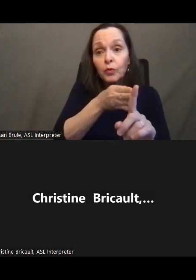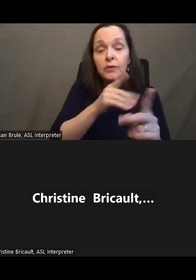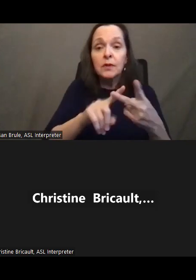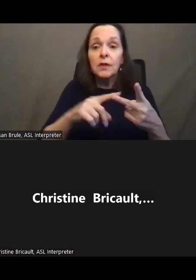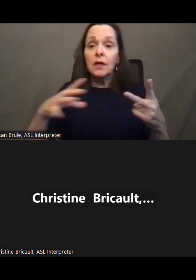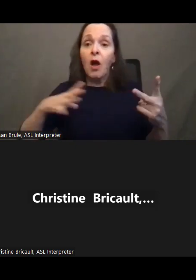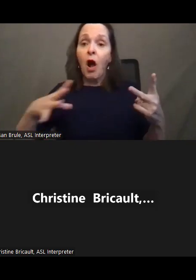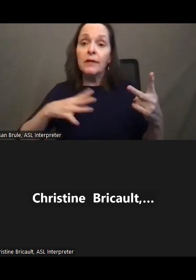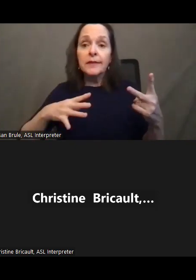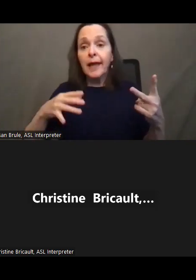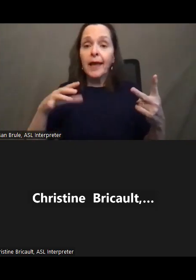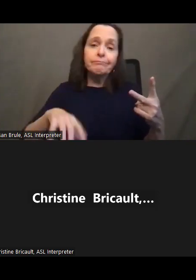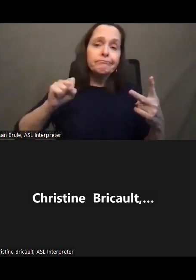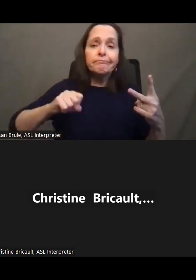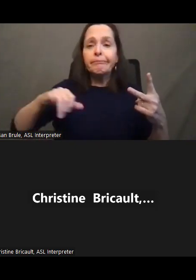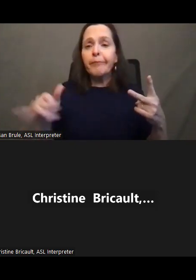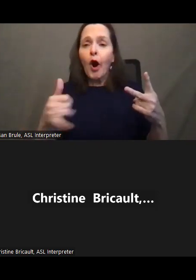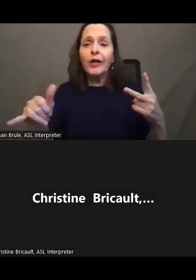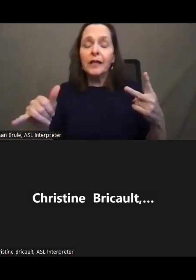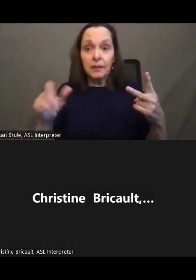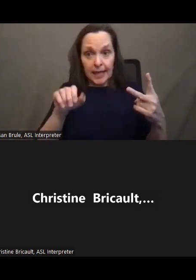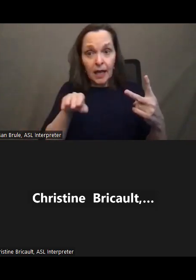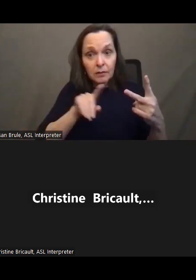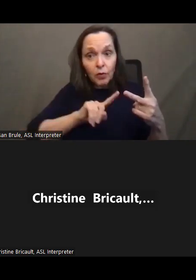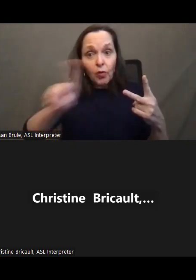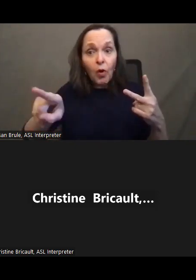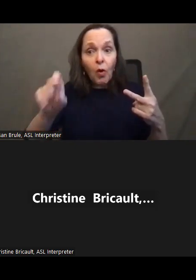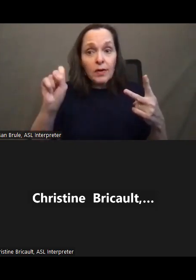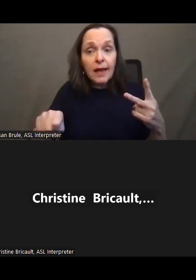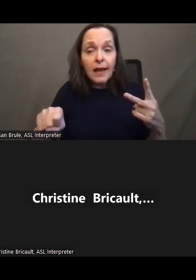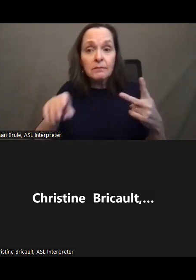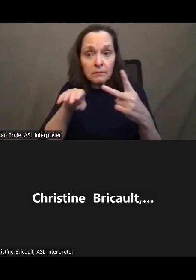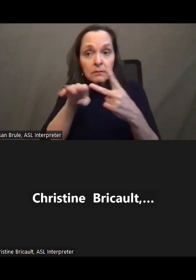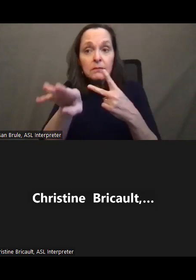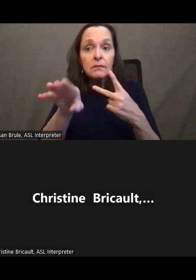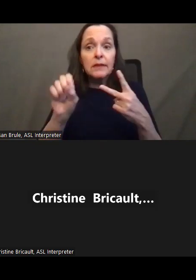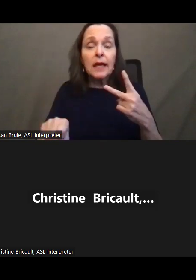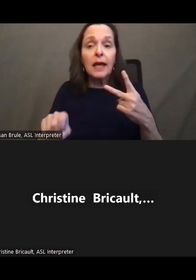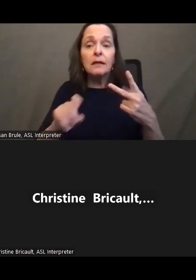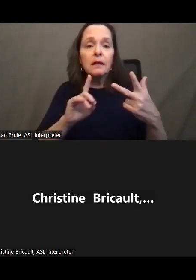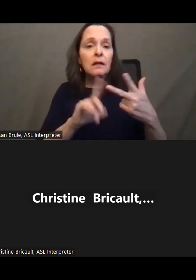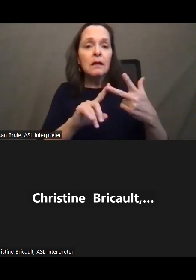Do they have access to the employer-sponsored softball team.